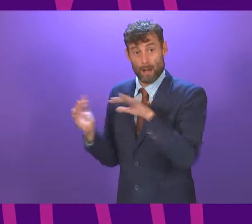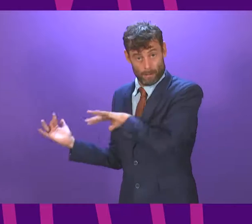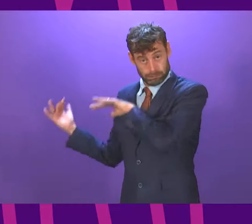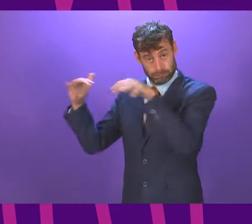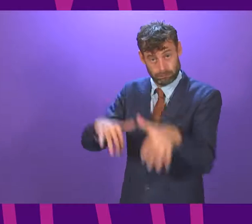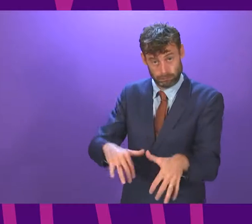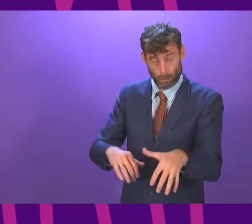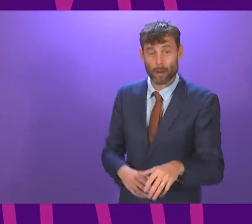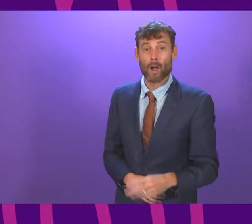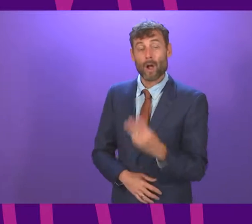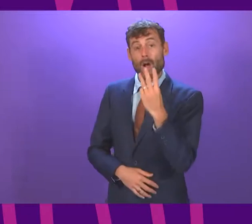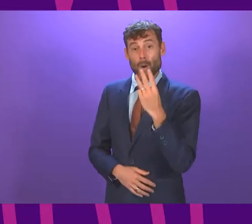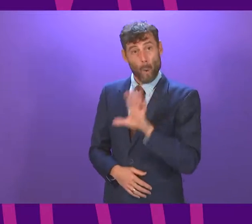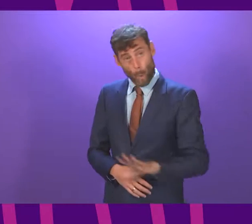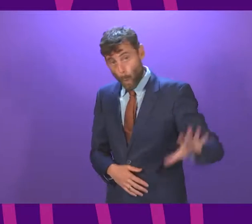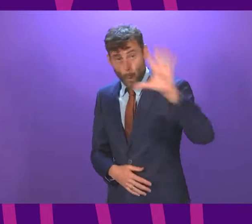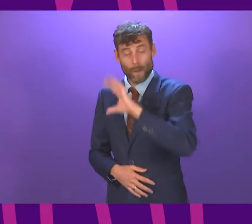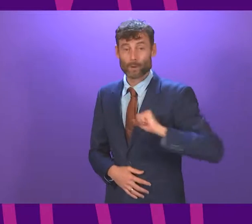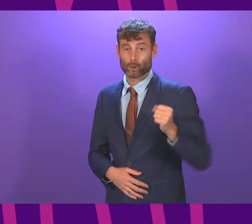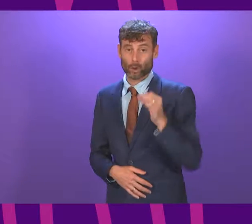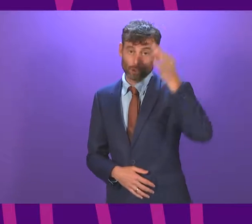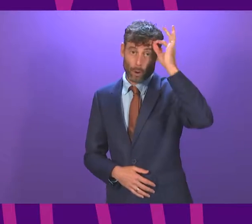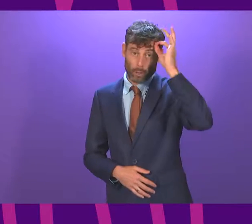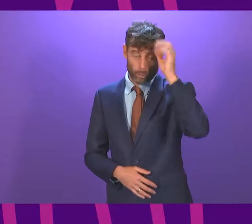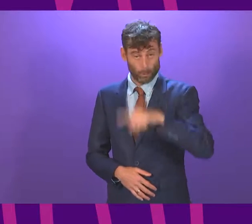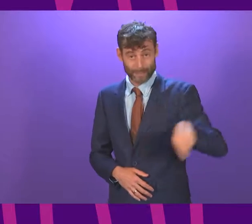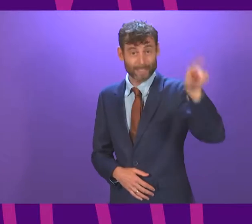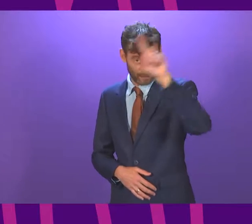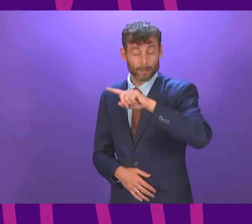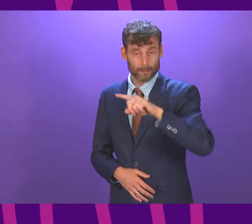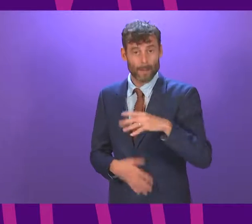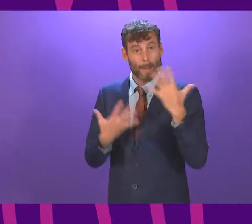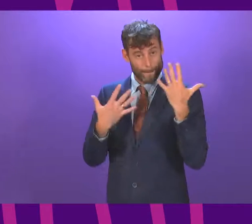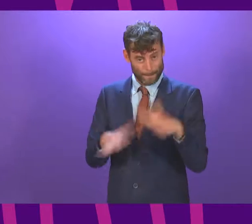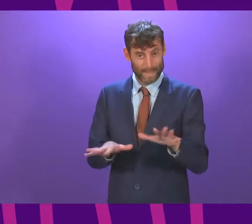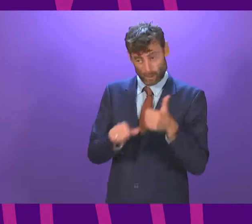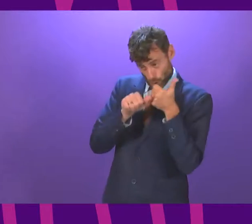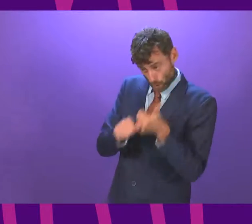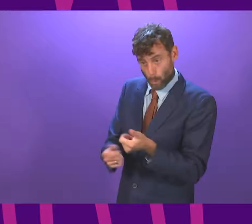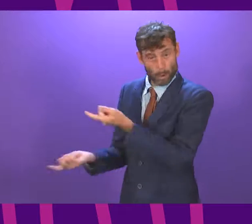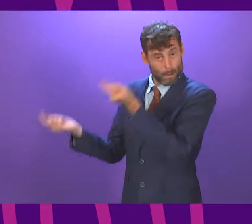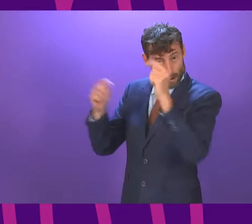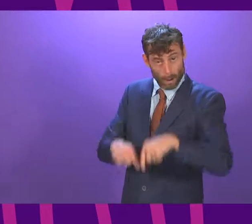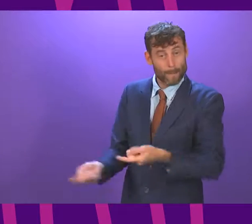32 local authorities played its part, and Scotland resettled more than 3,300 refugees. That was 16